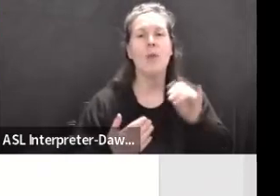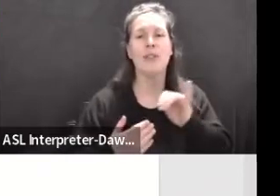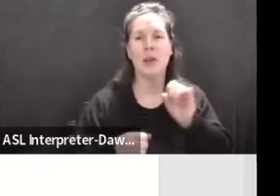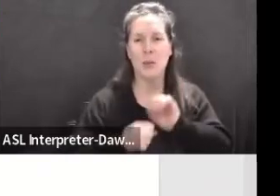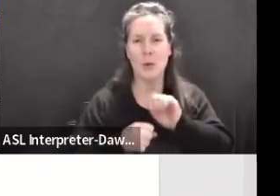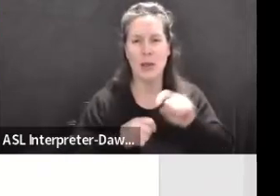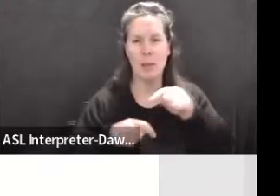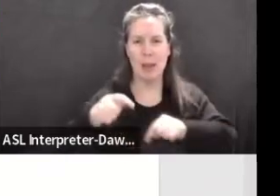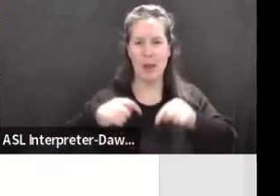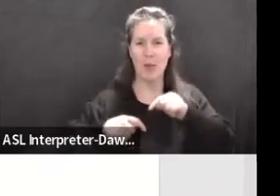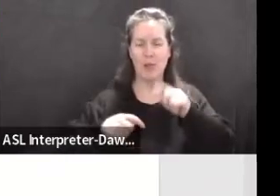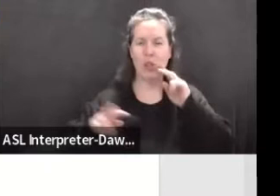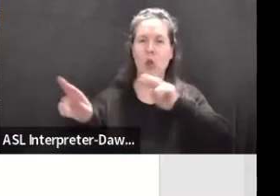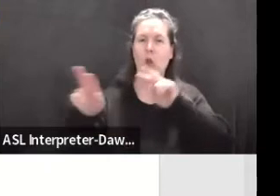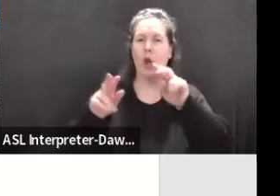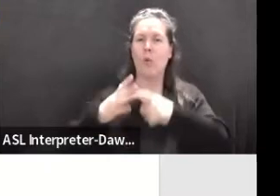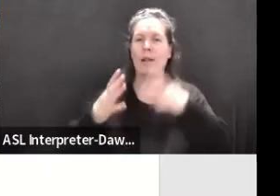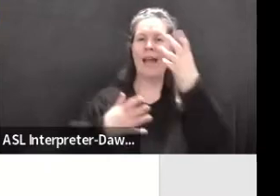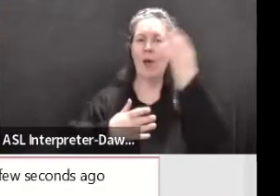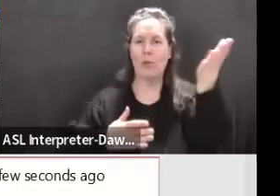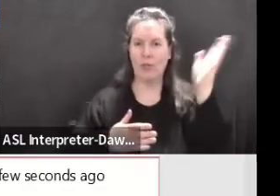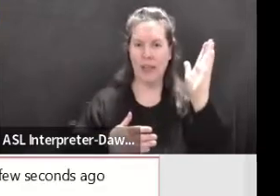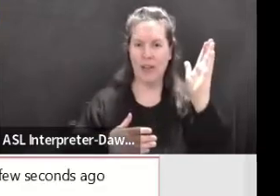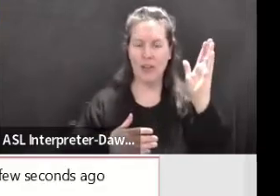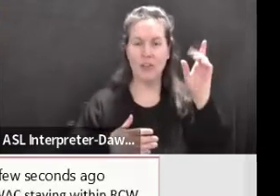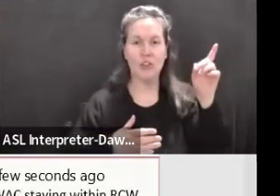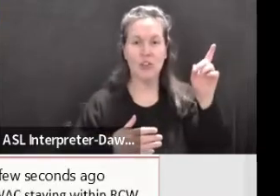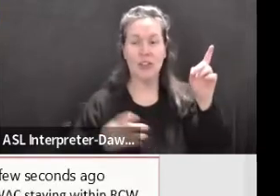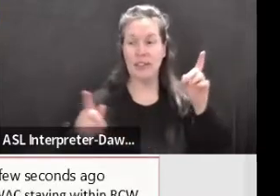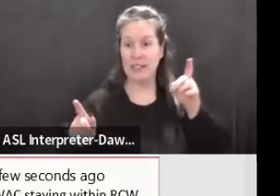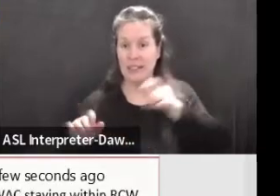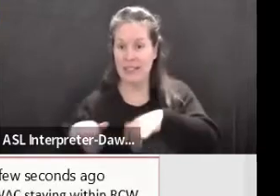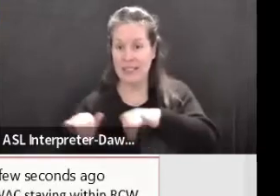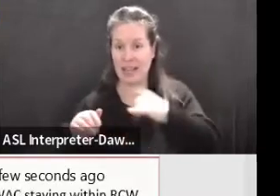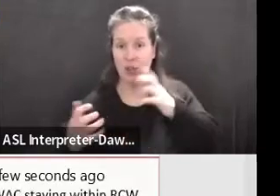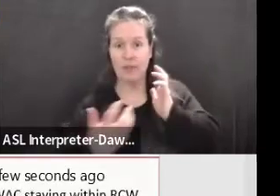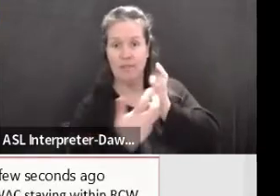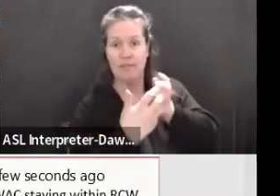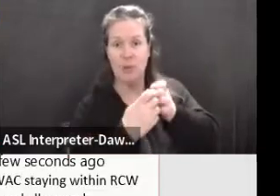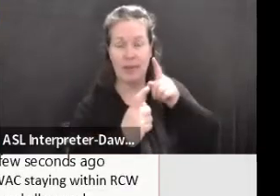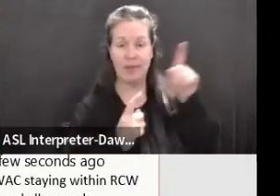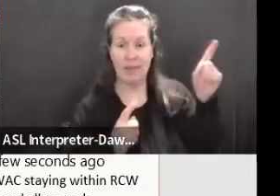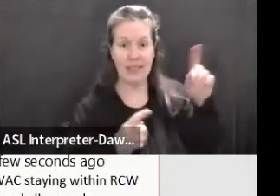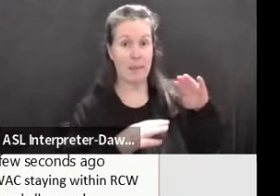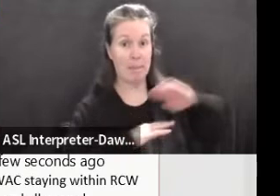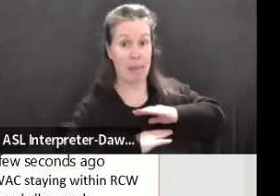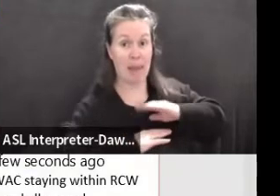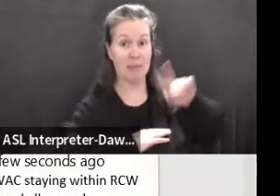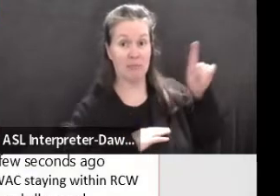You know, you look at what's out there, you see whether or not the standards that you think it should apply to, you know, are met by what training is already there.